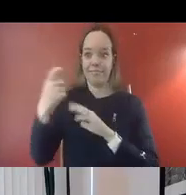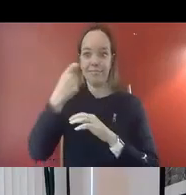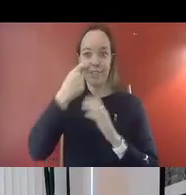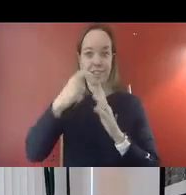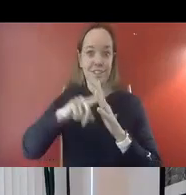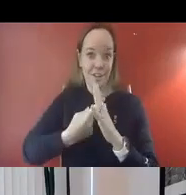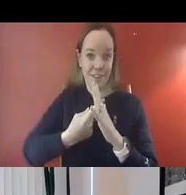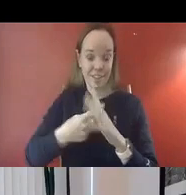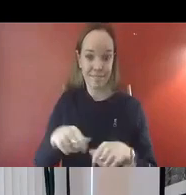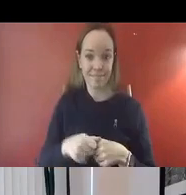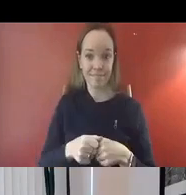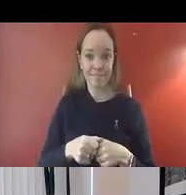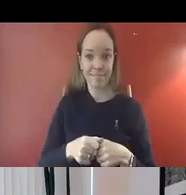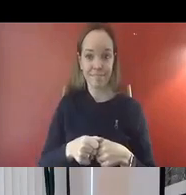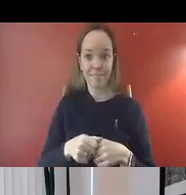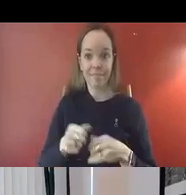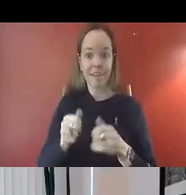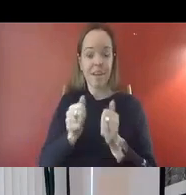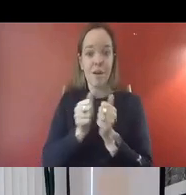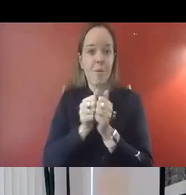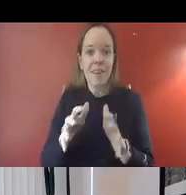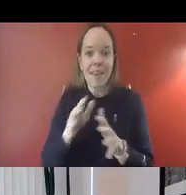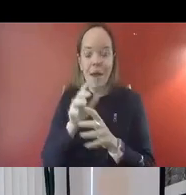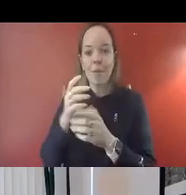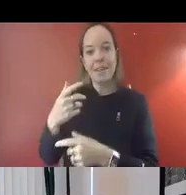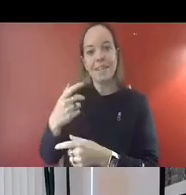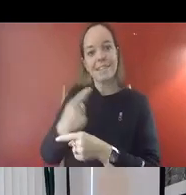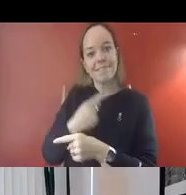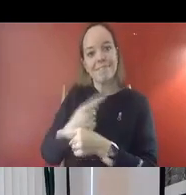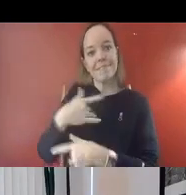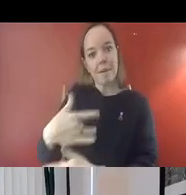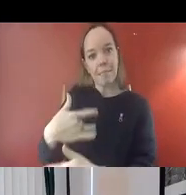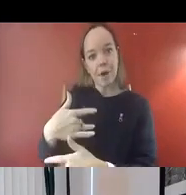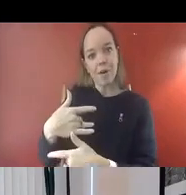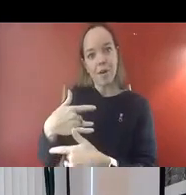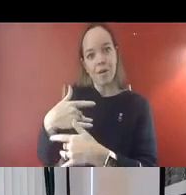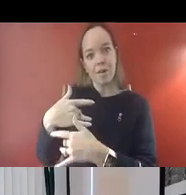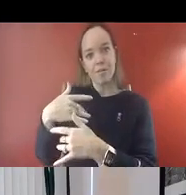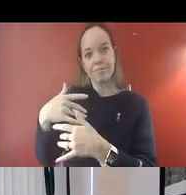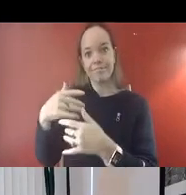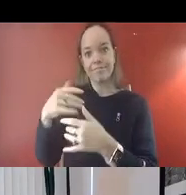that we typically have to cope, people this crisis. Without conventional rituals are grieving and trying to find new ways that we typically have to cope, people